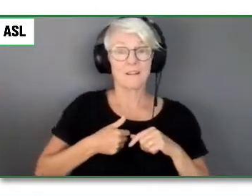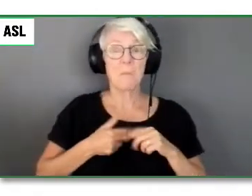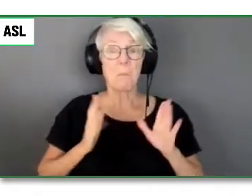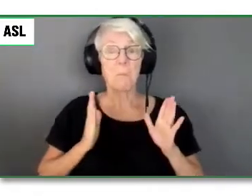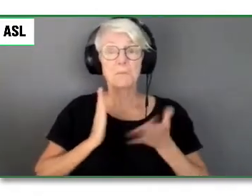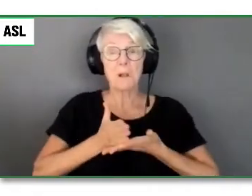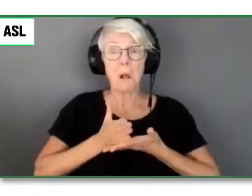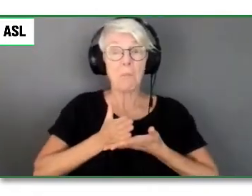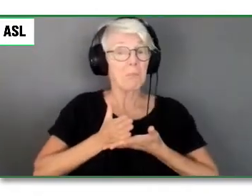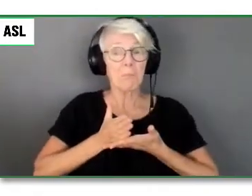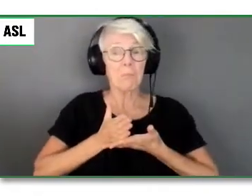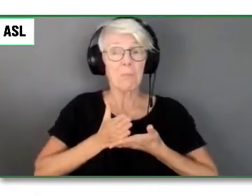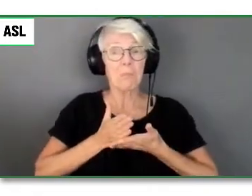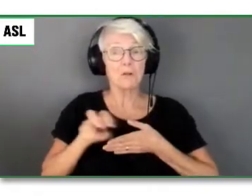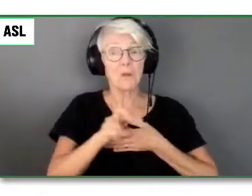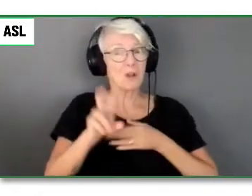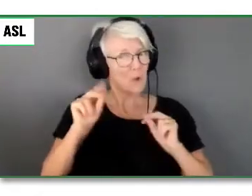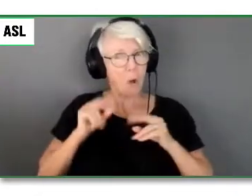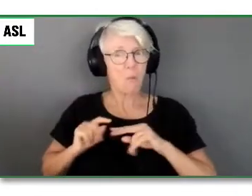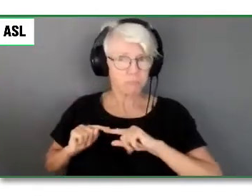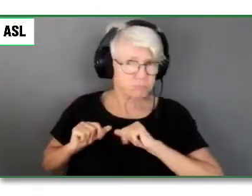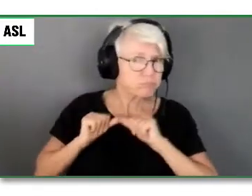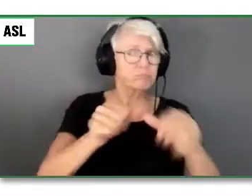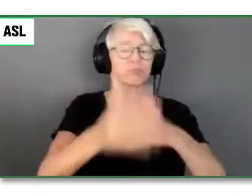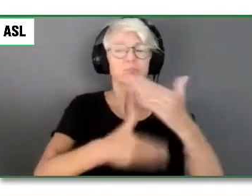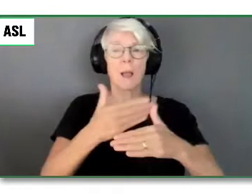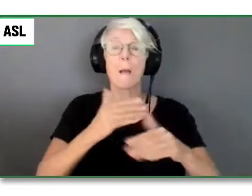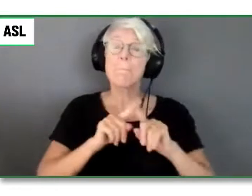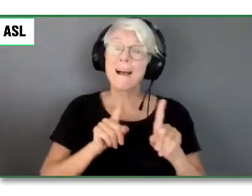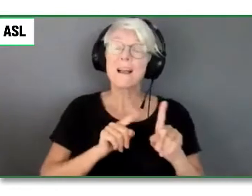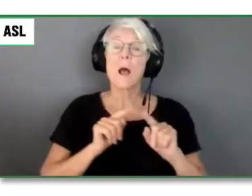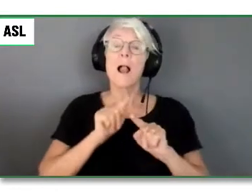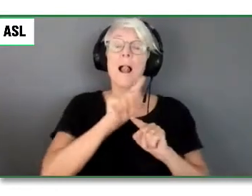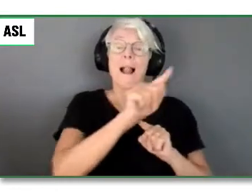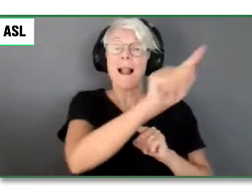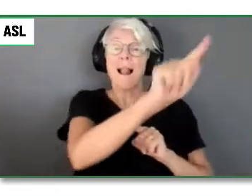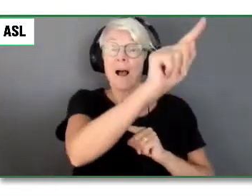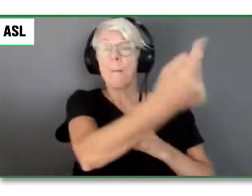On the way down the wheelchair break broke but despite those things I still